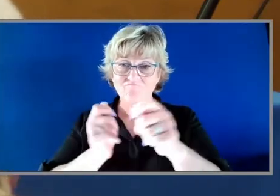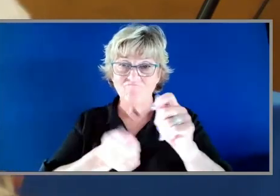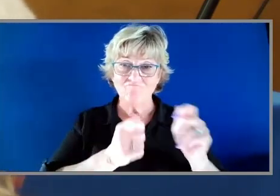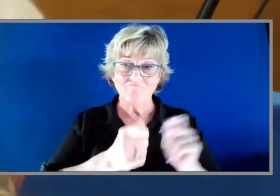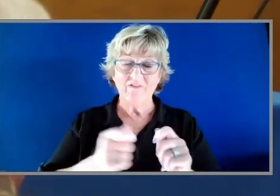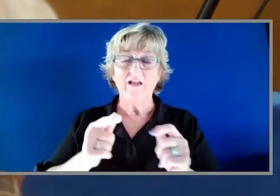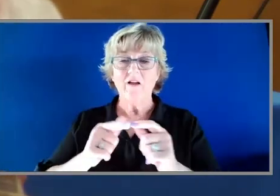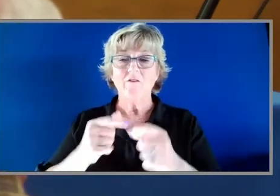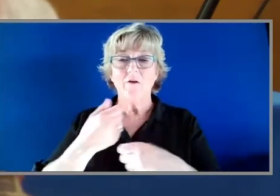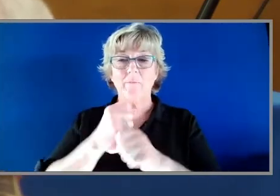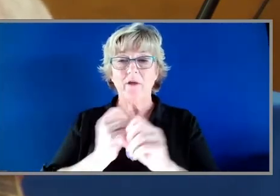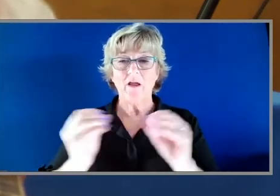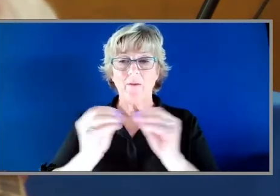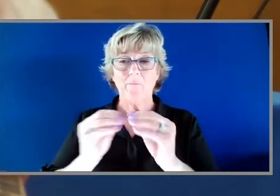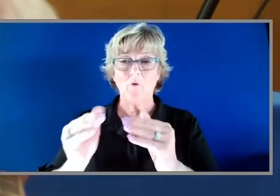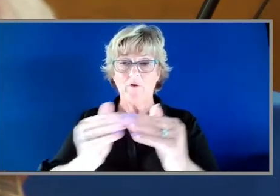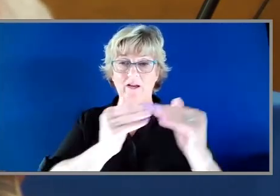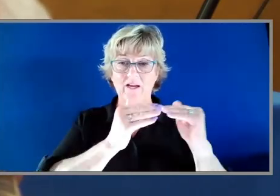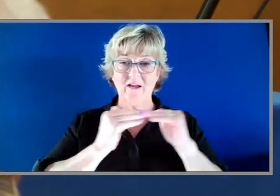shift lines around within an equal population standard and comply with some of the other.